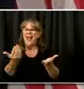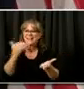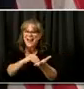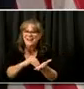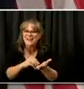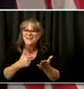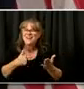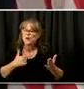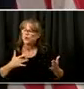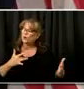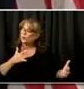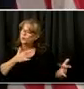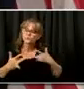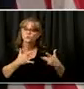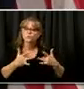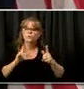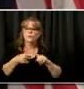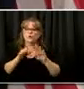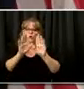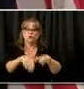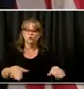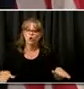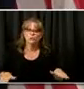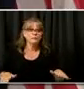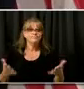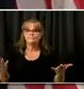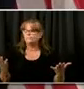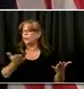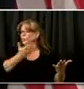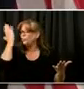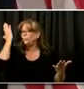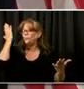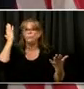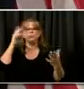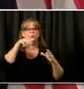There are certainly more than usual, and while some of those parents might be able to administer